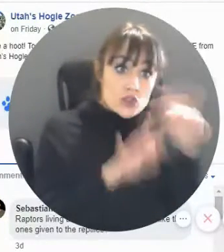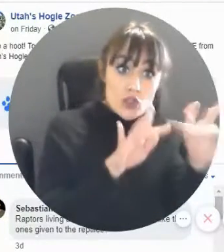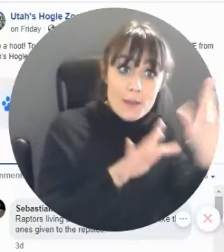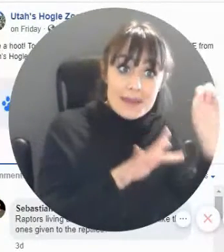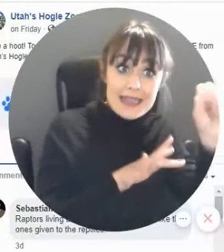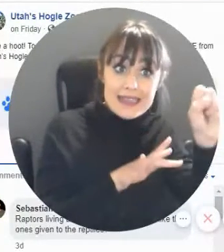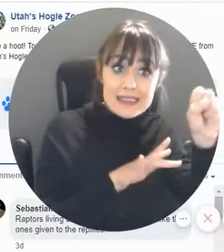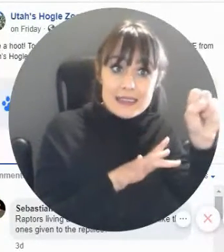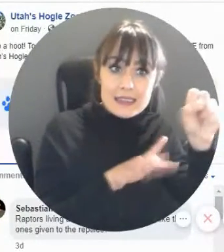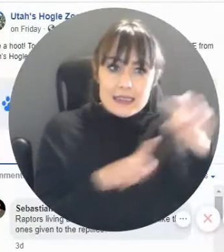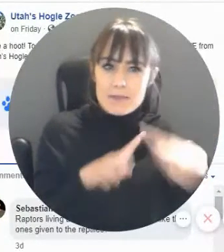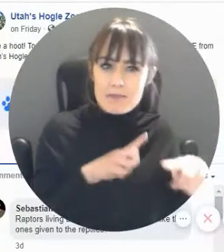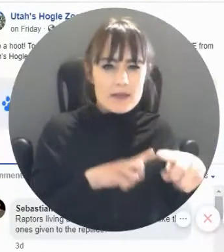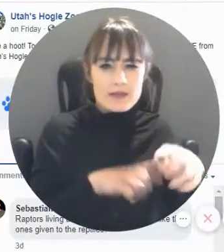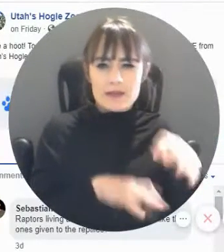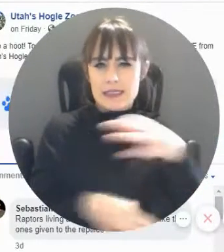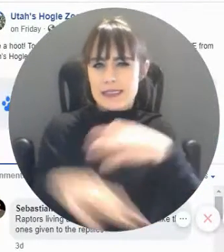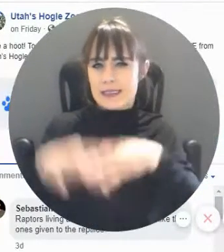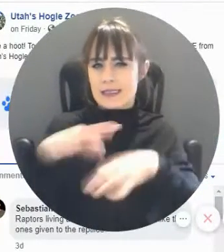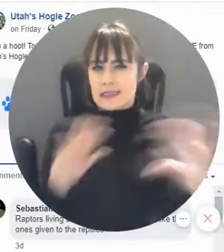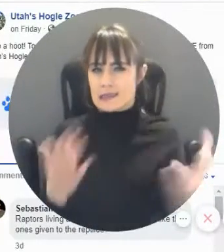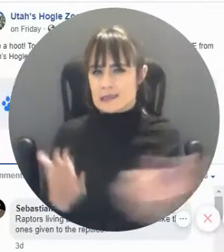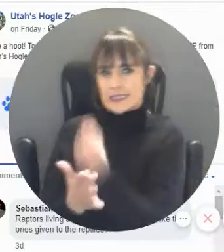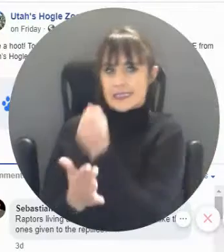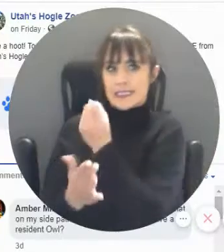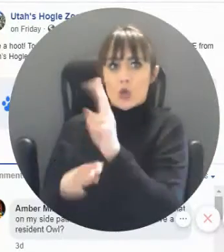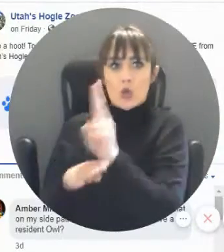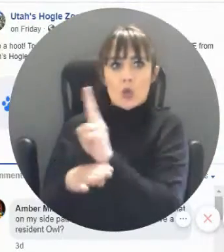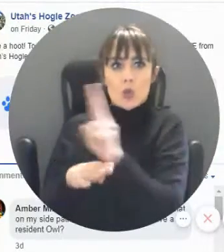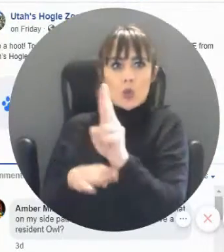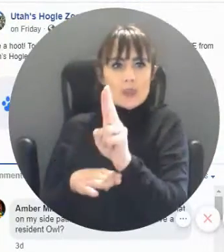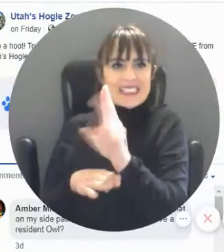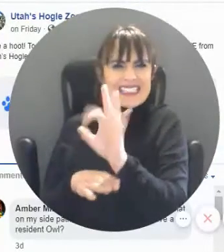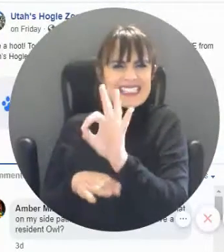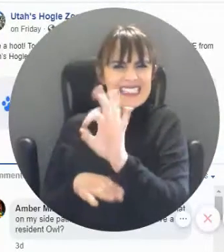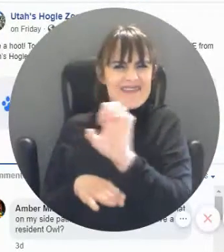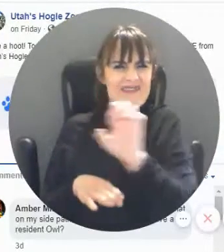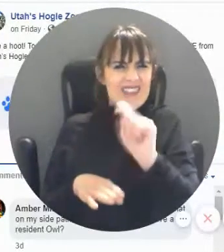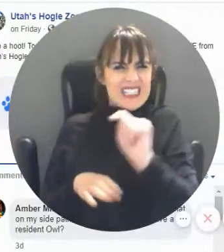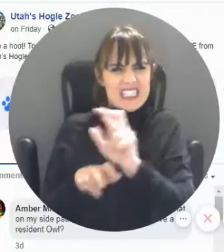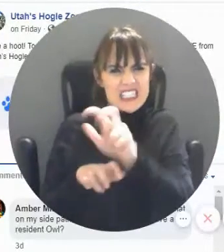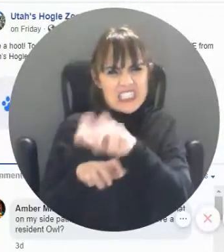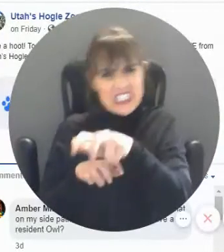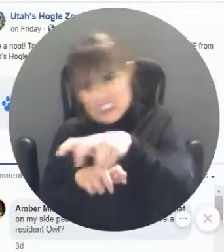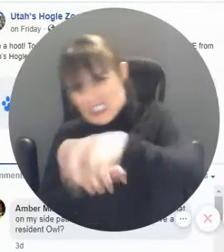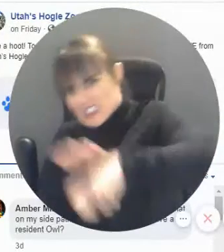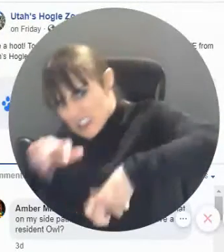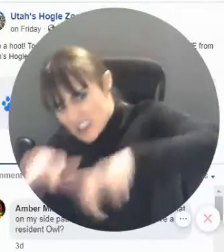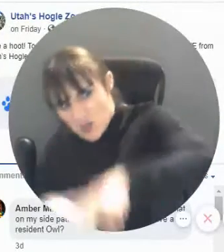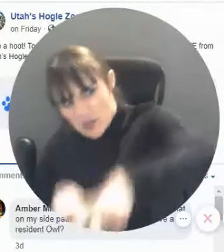He is instead going to utilize those feet and the little knives on his toes to actually lead them to catching his prey.